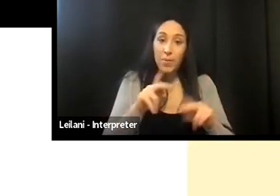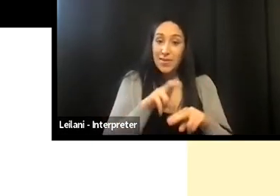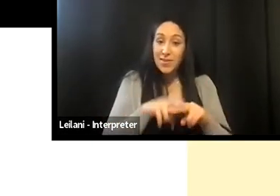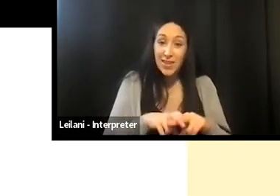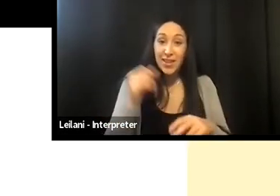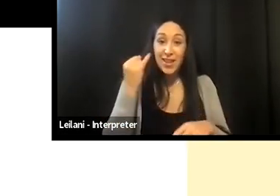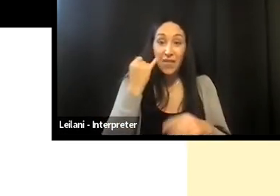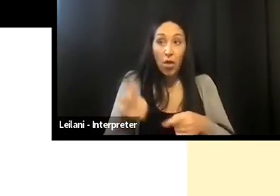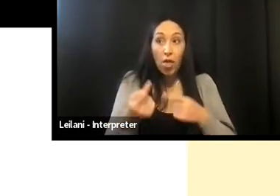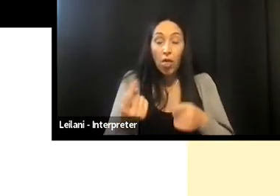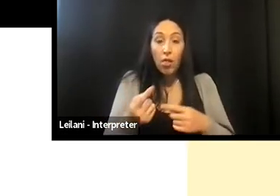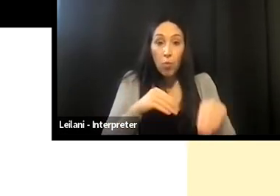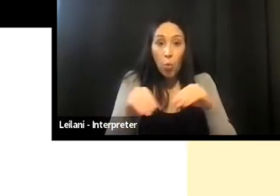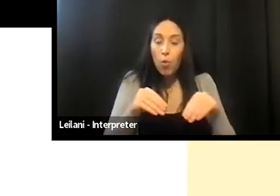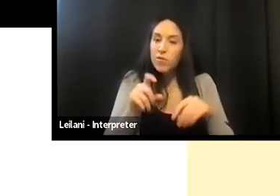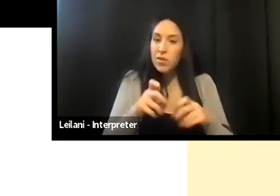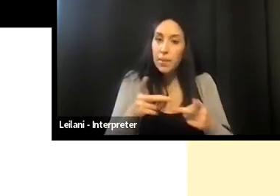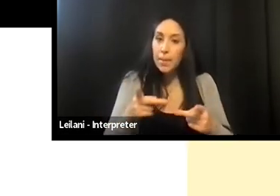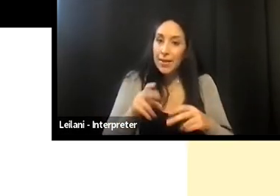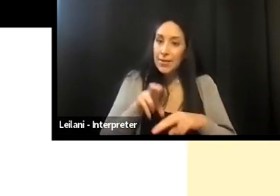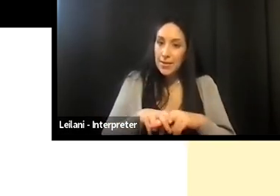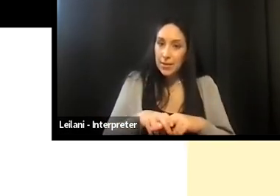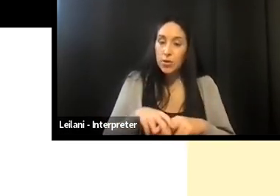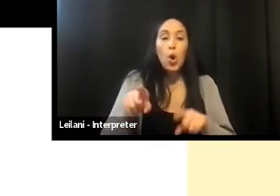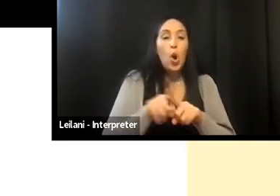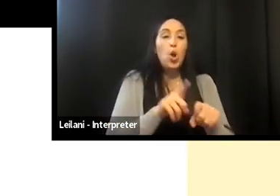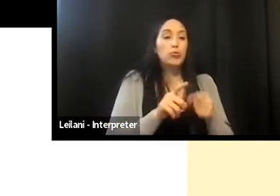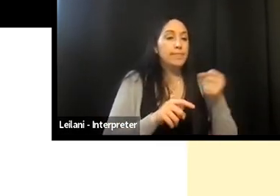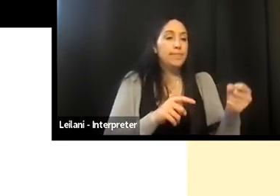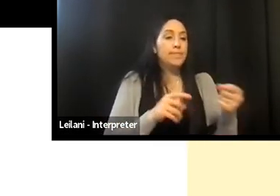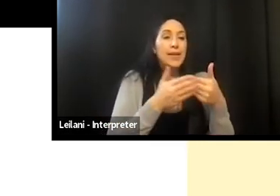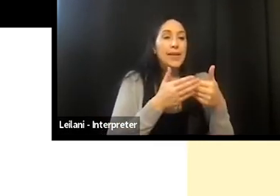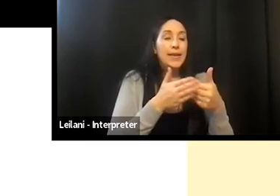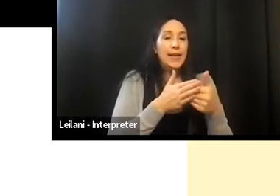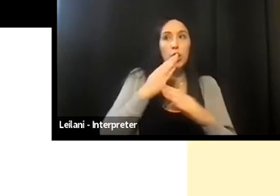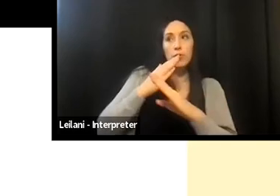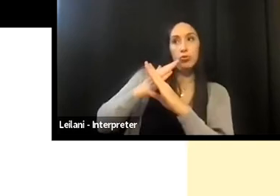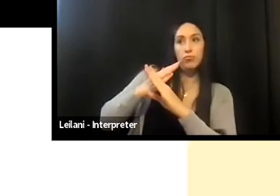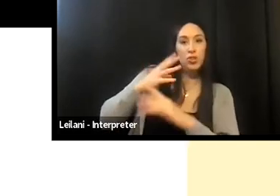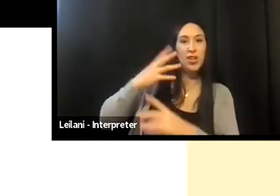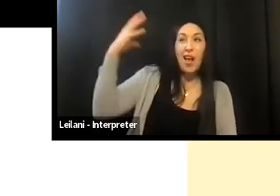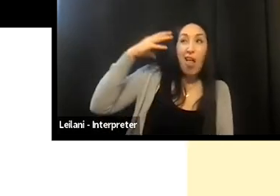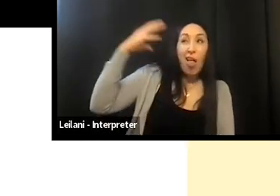And we also made sure they were placed near shading because we don't realize that the heat in Miami,